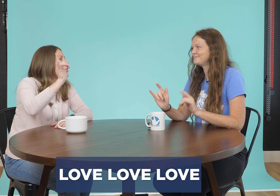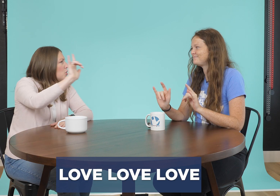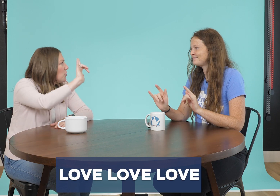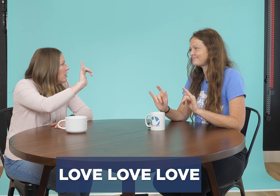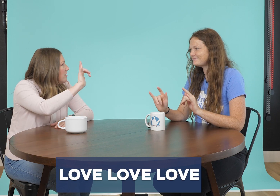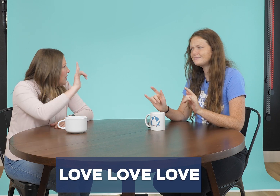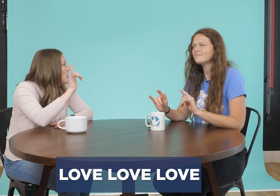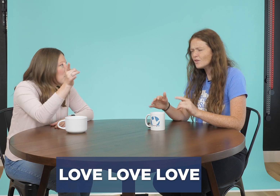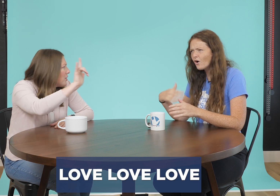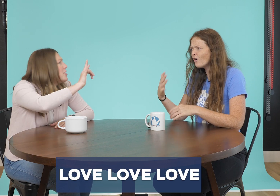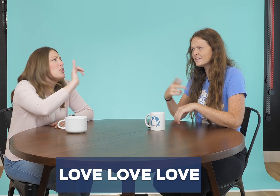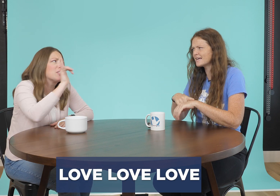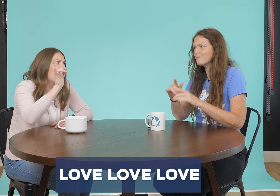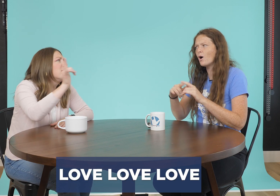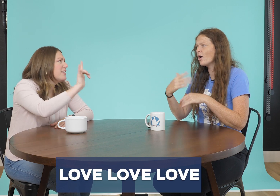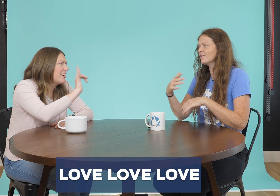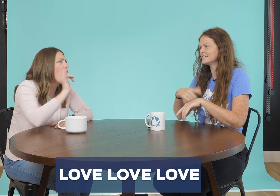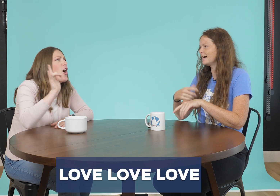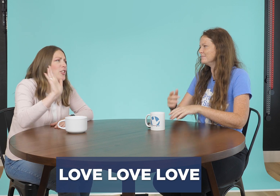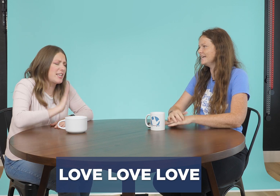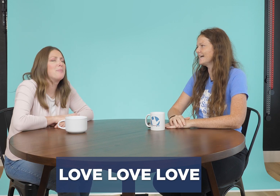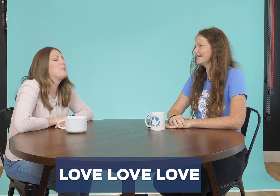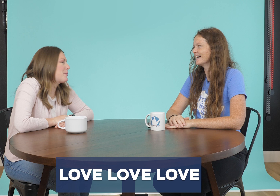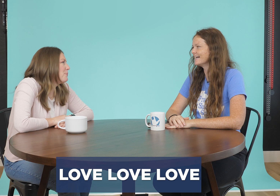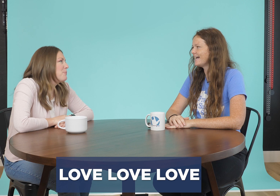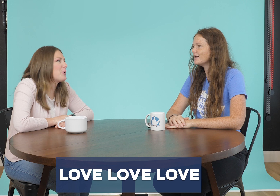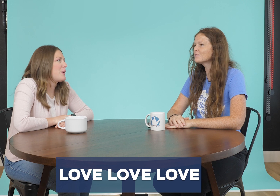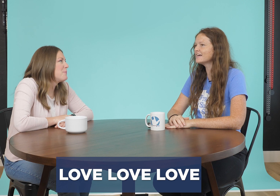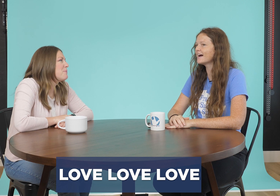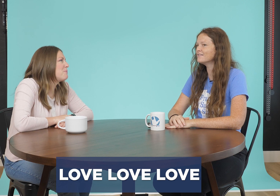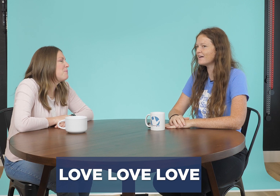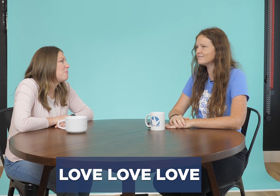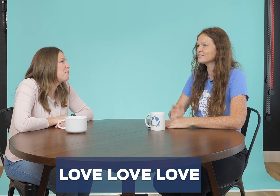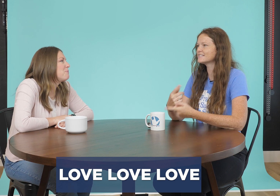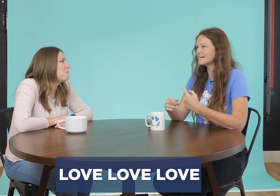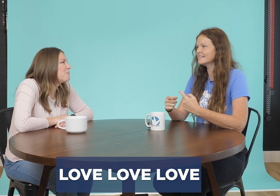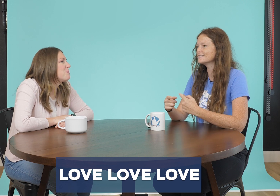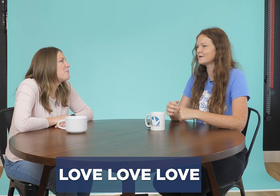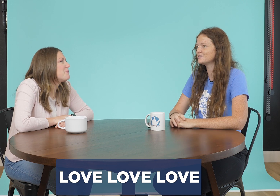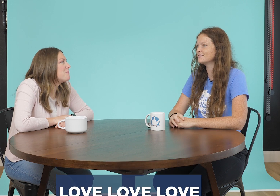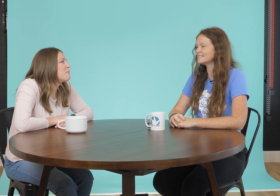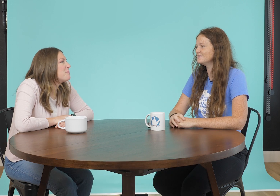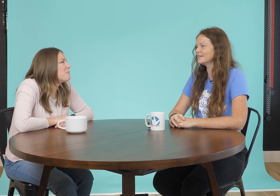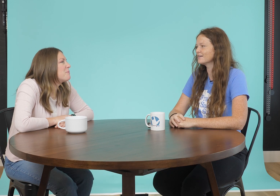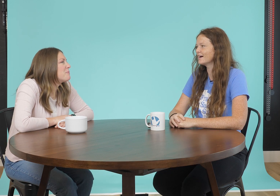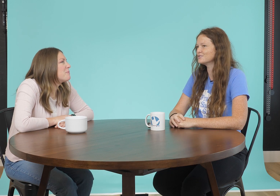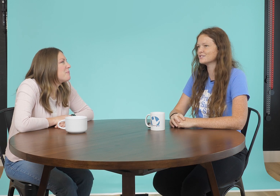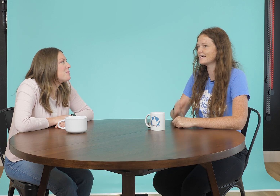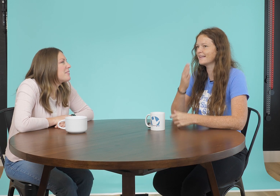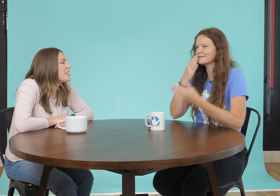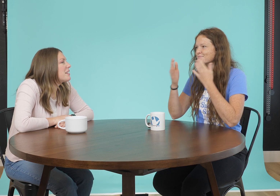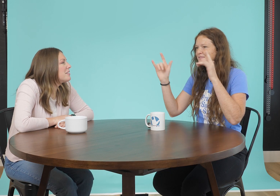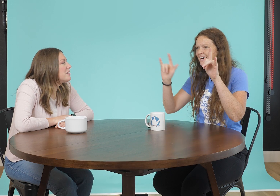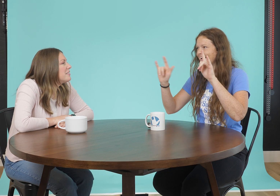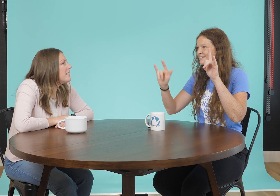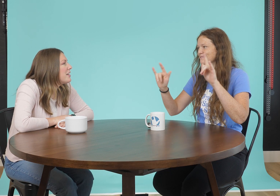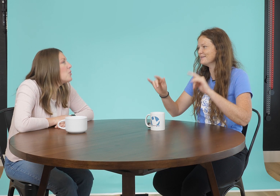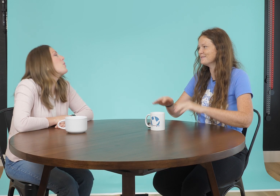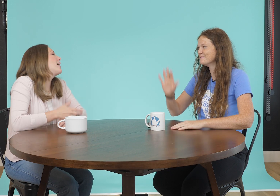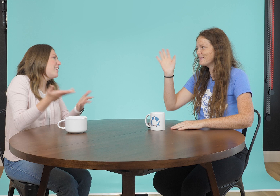Do you guys you to love all the time. All the time? Yeah. I don't think I have ever signed to my student. See you later. I just say, like I love you. Right?